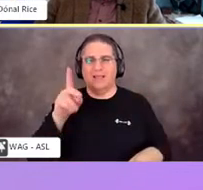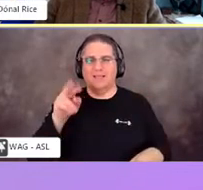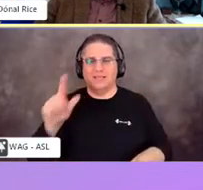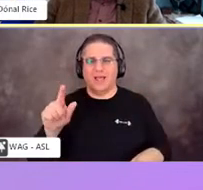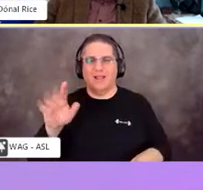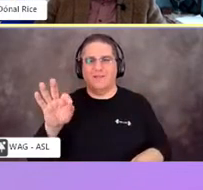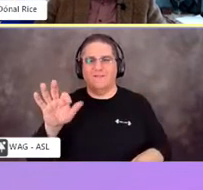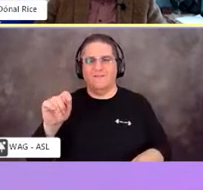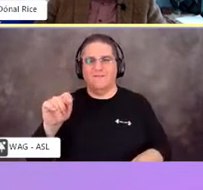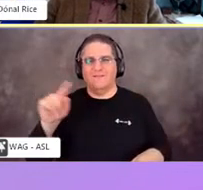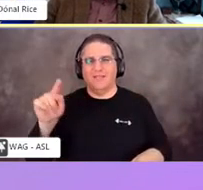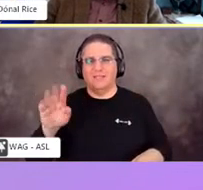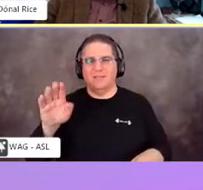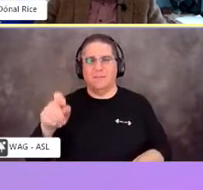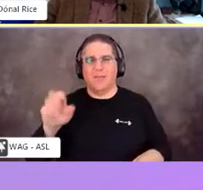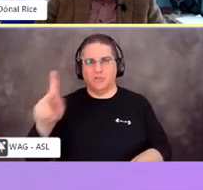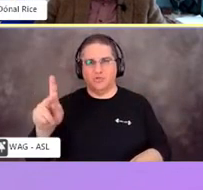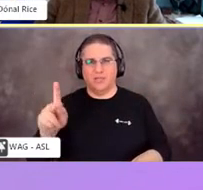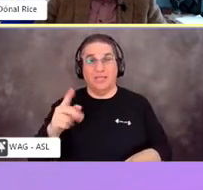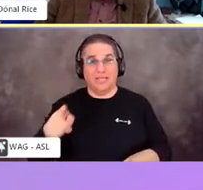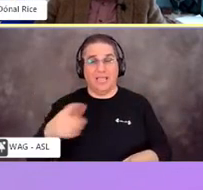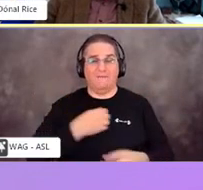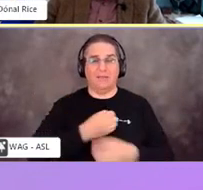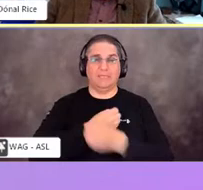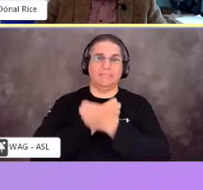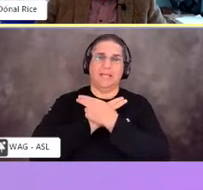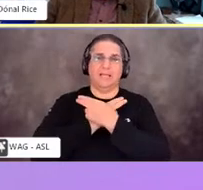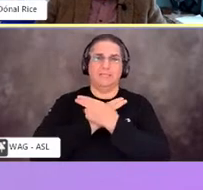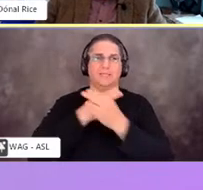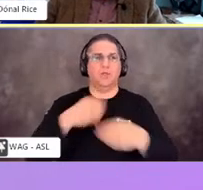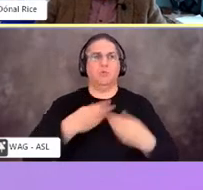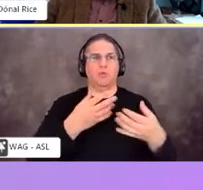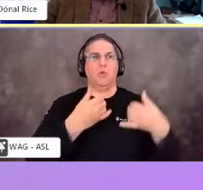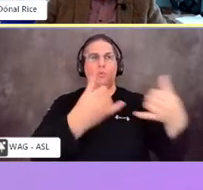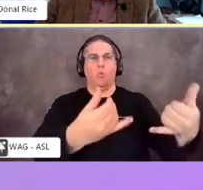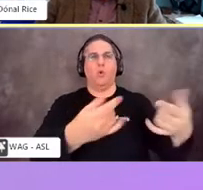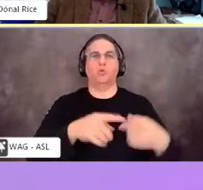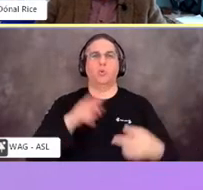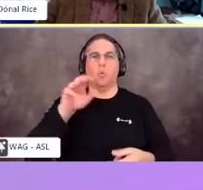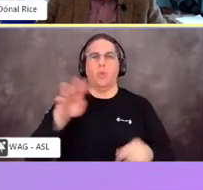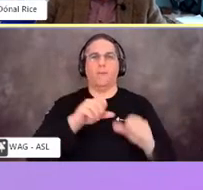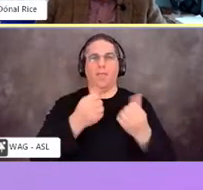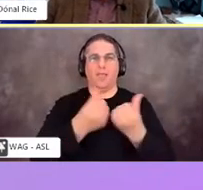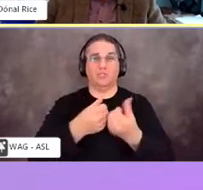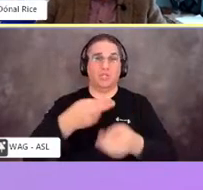getting national recognition for the quality of their work period